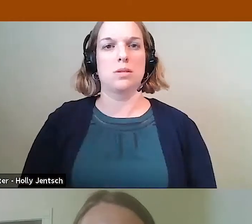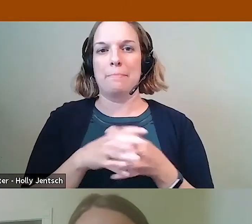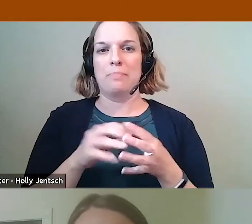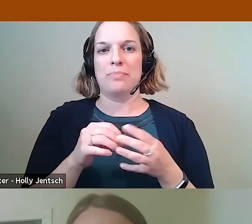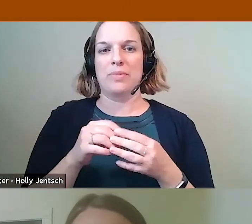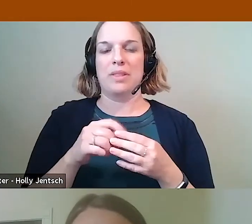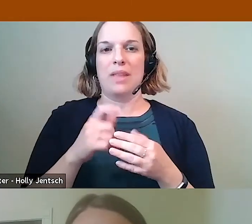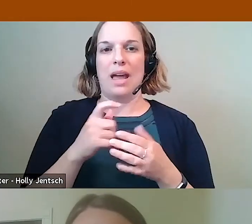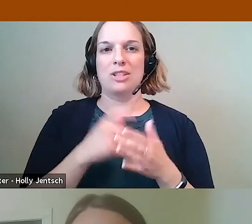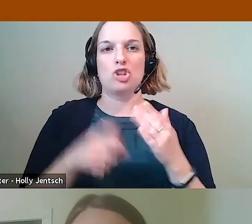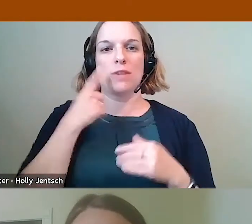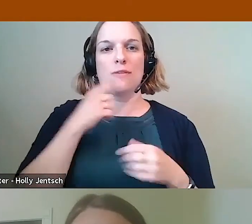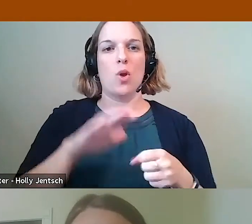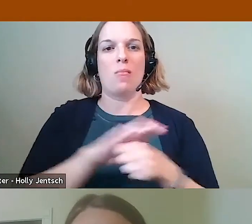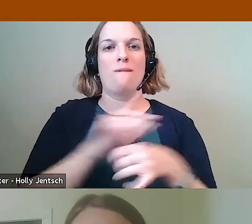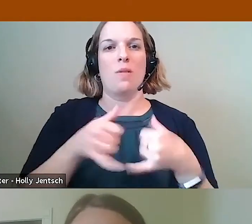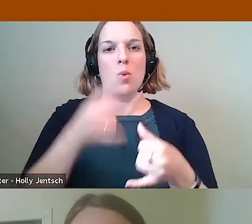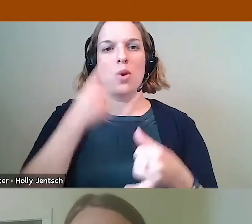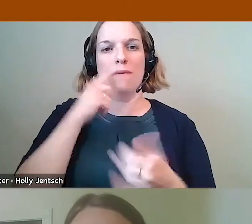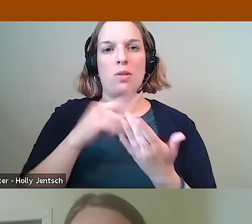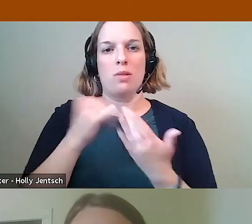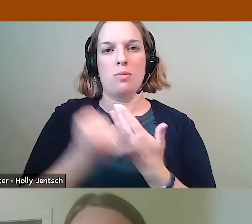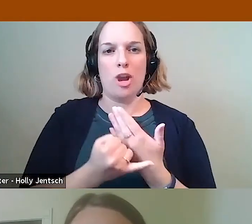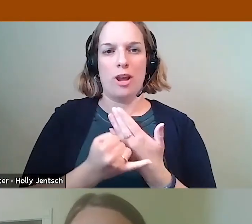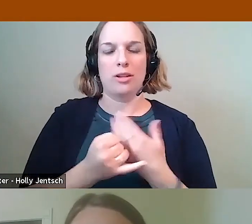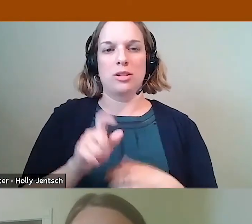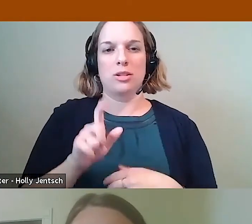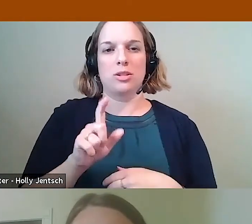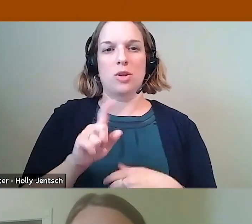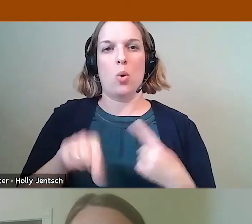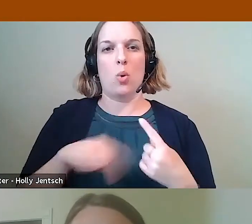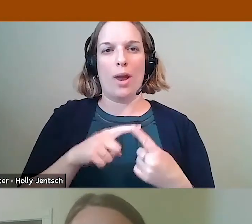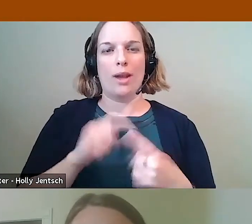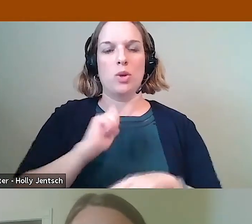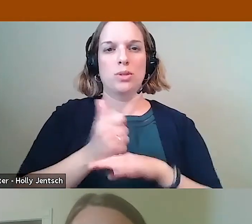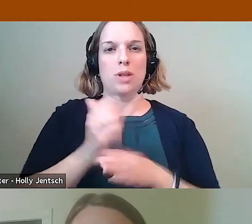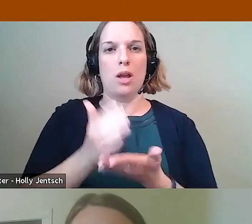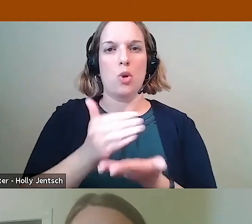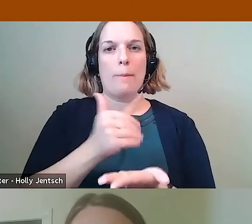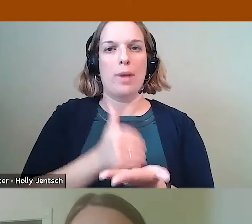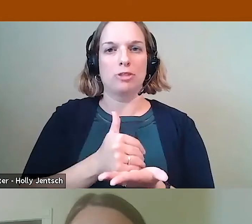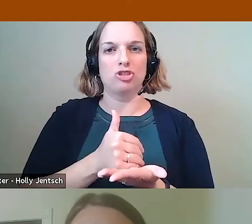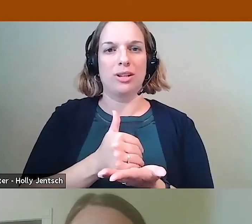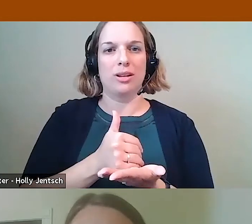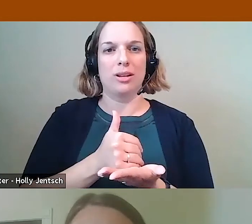So you need to know when you're budgeting out your expenses, with your subaward, you need to present